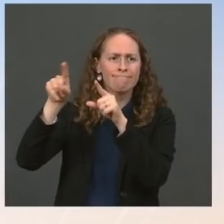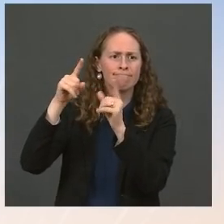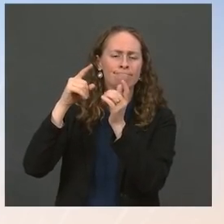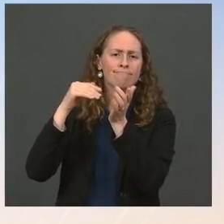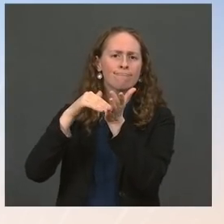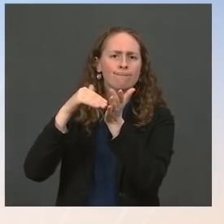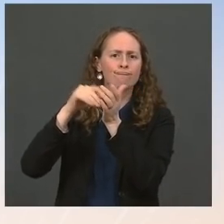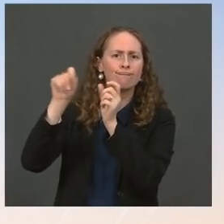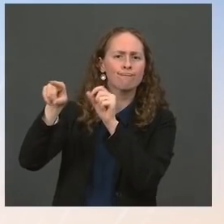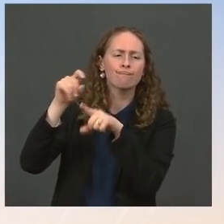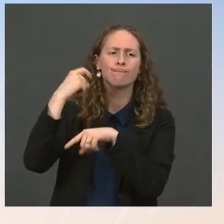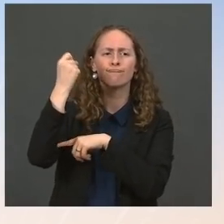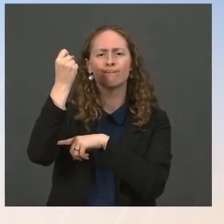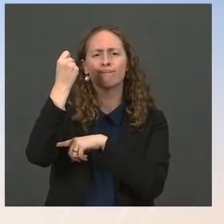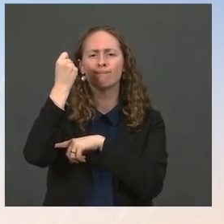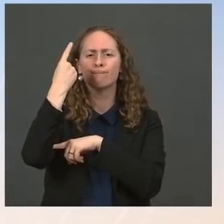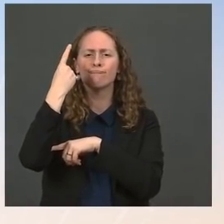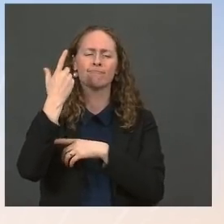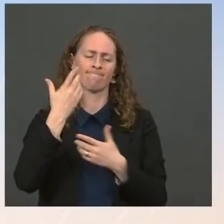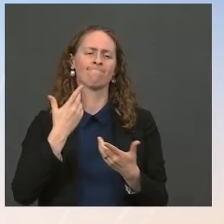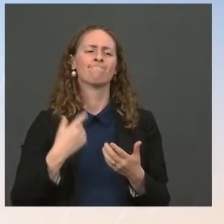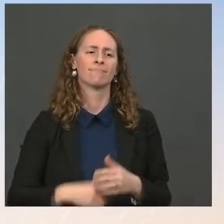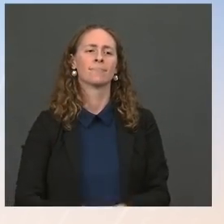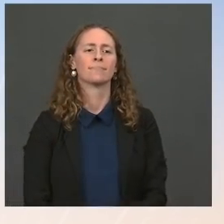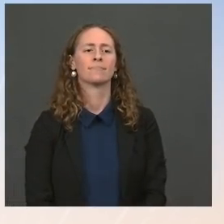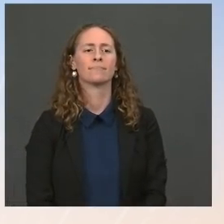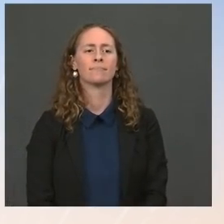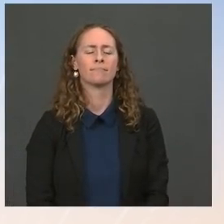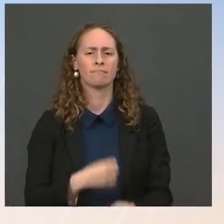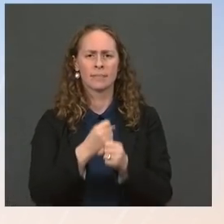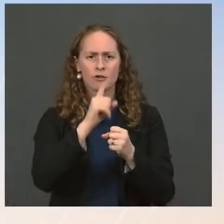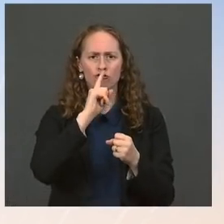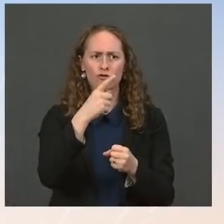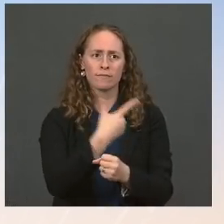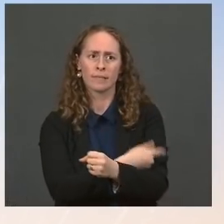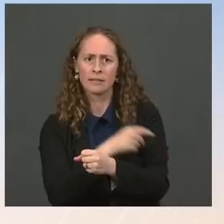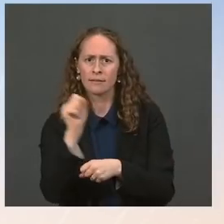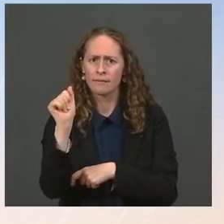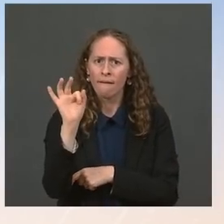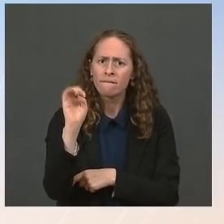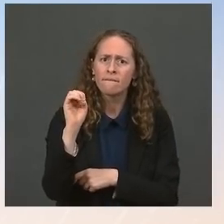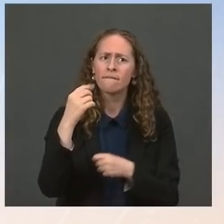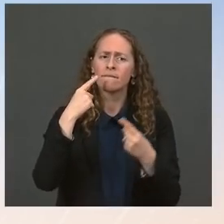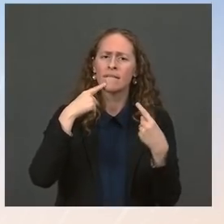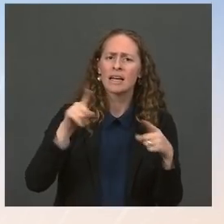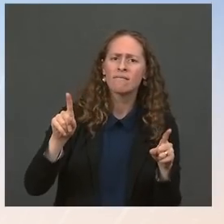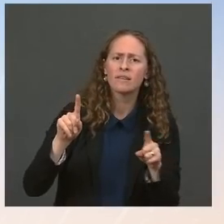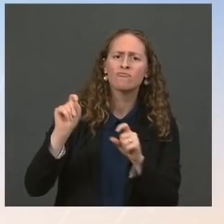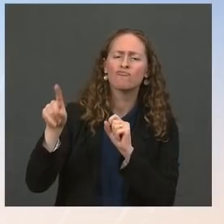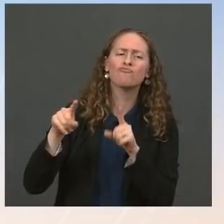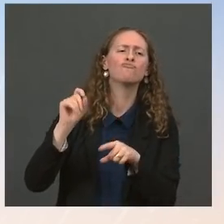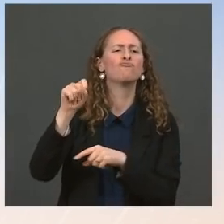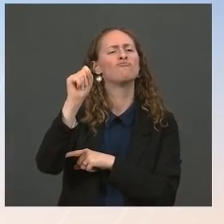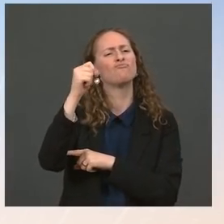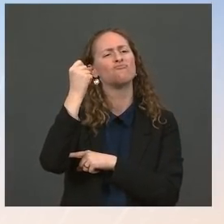better understand the safety, the efficacy of the vaccine. Yes, of course, it wouldn't be available until it's fully